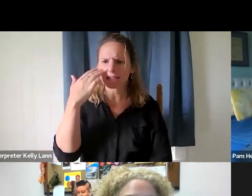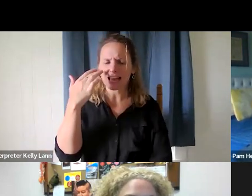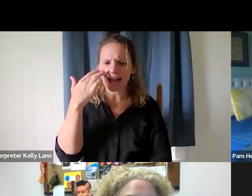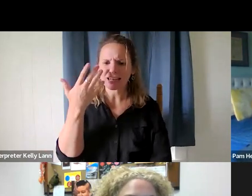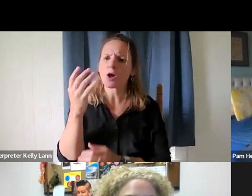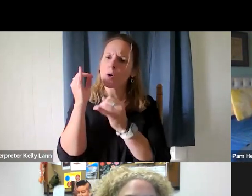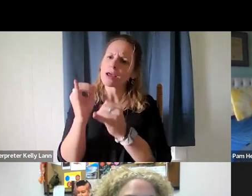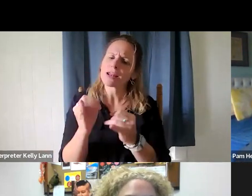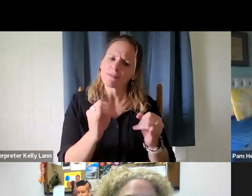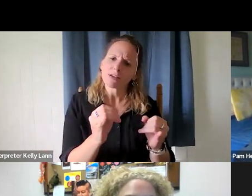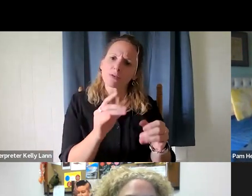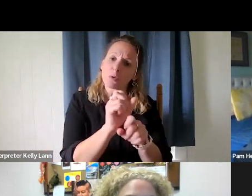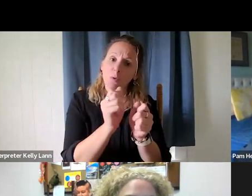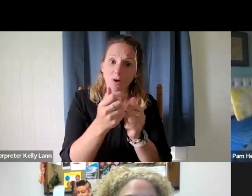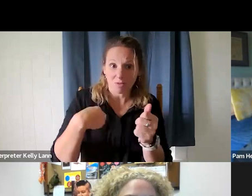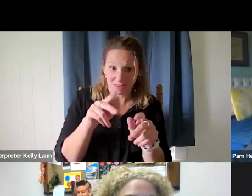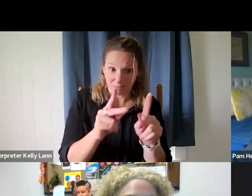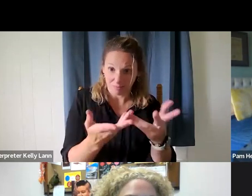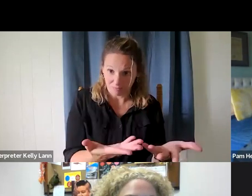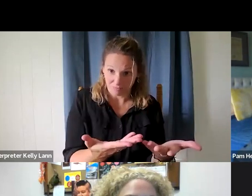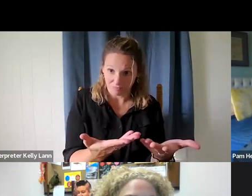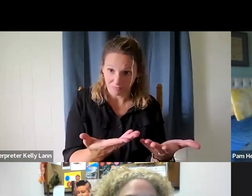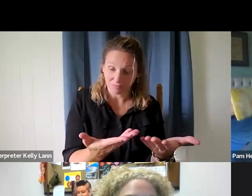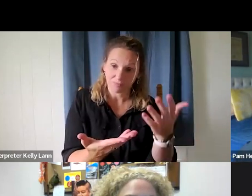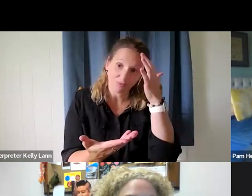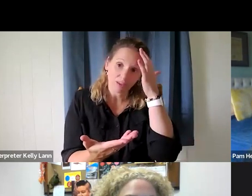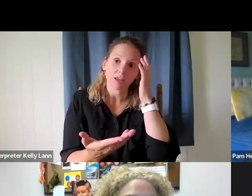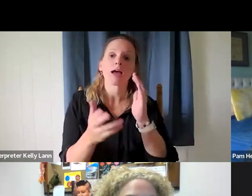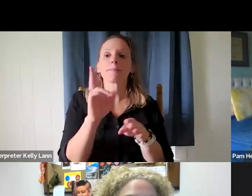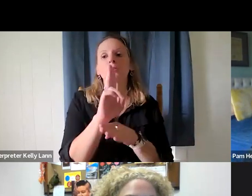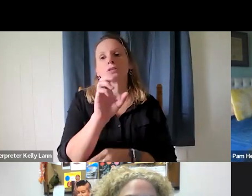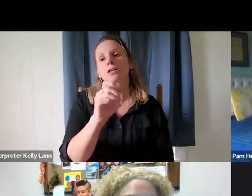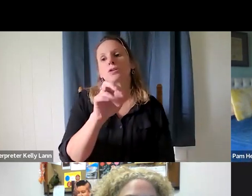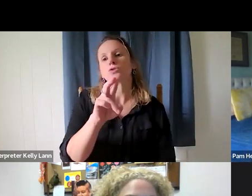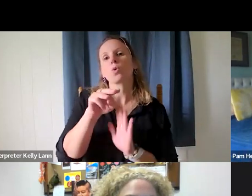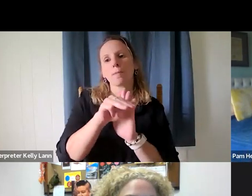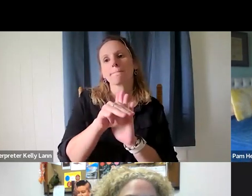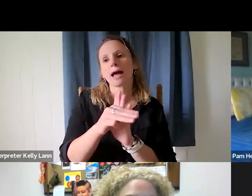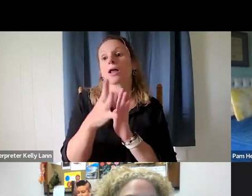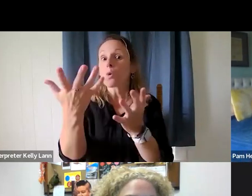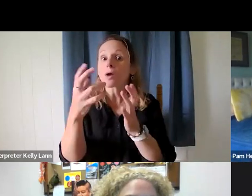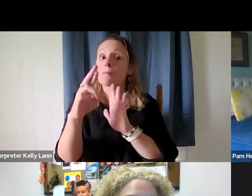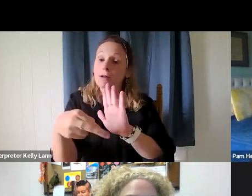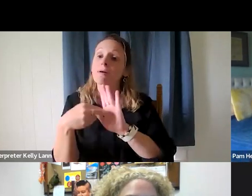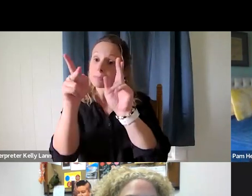that we work with on using the SOAR model, right? We don't turn these folks away, we wanna represent individuals, you know,